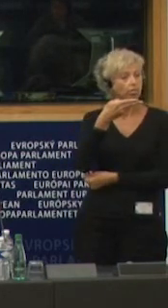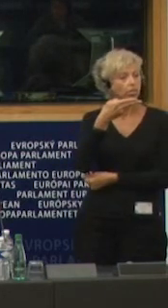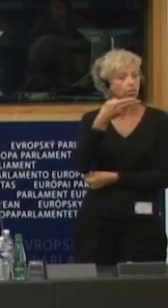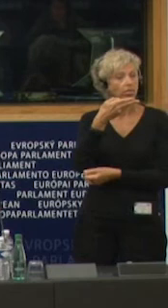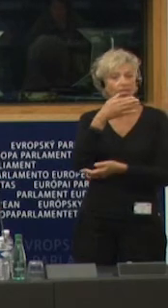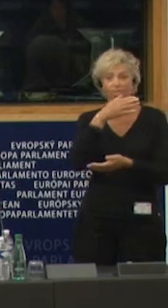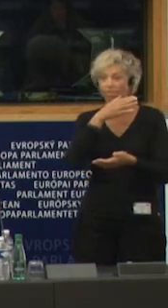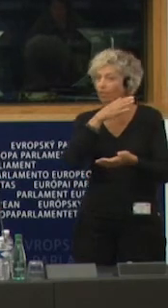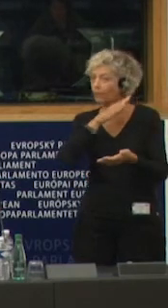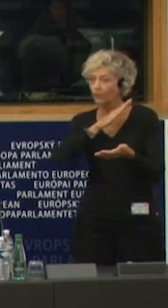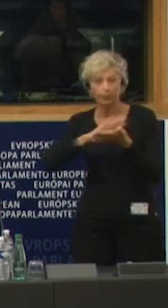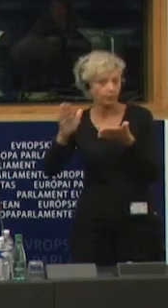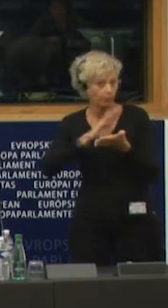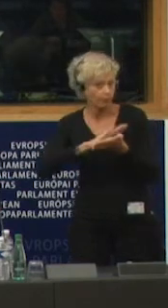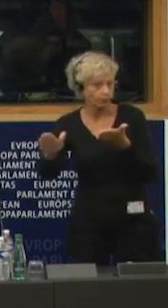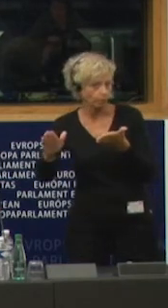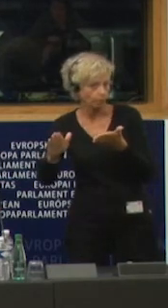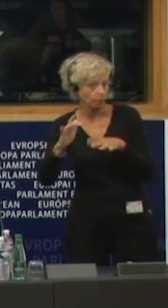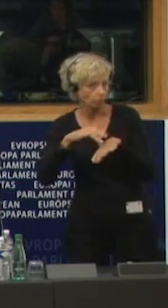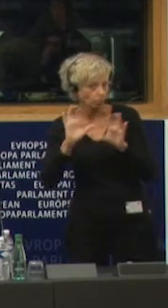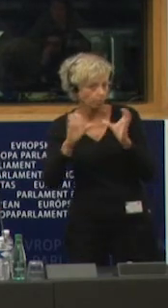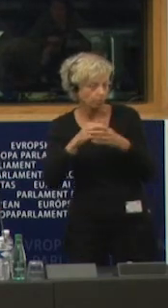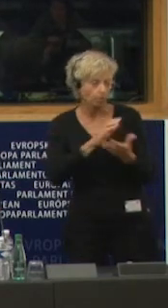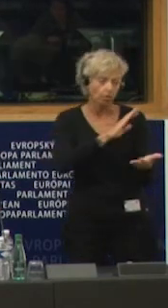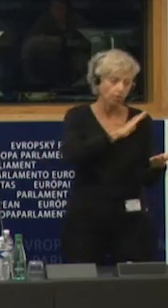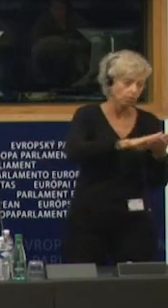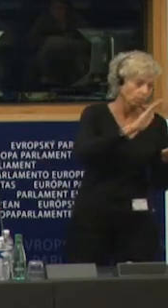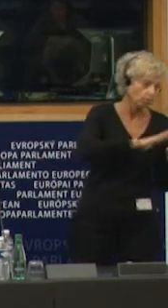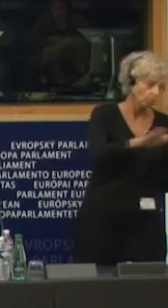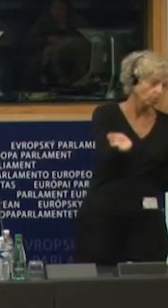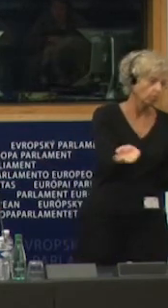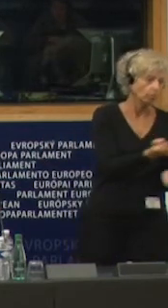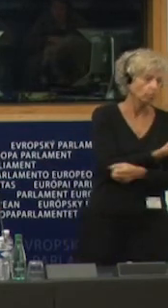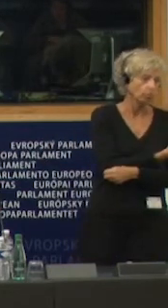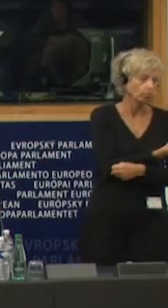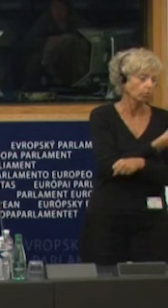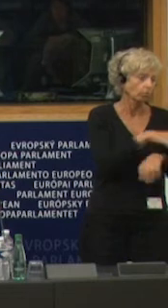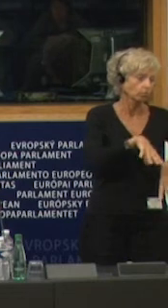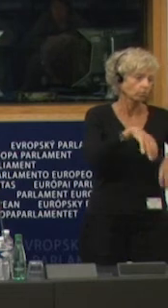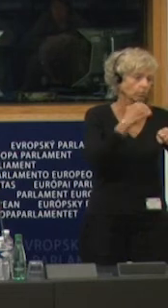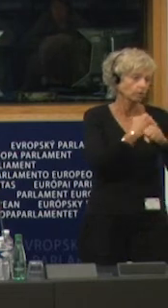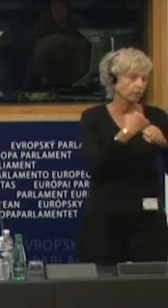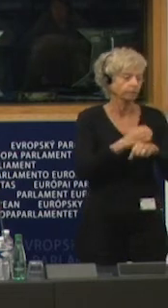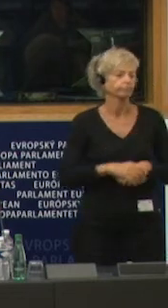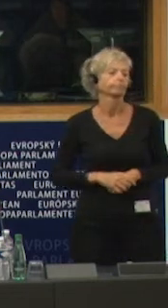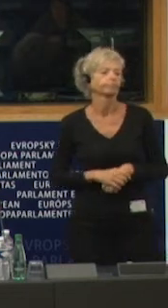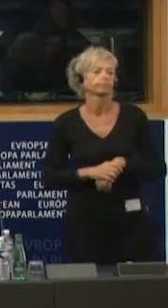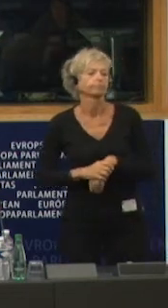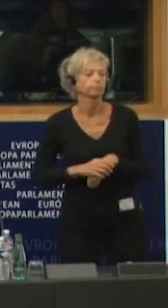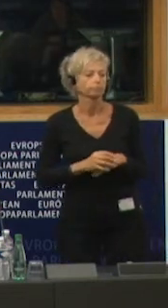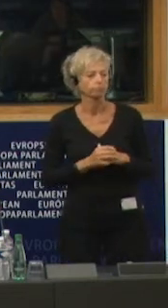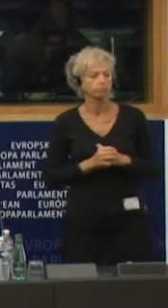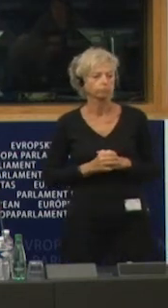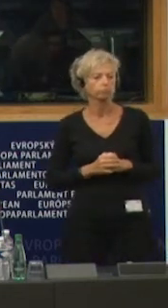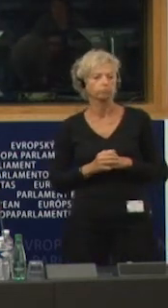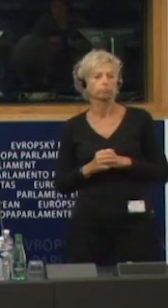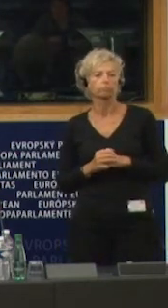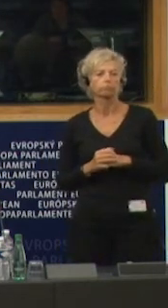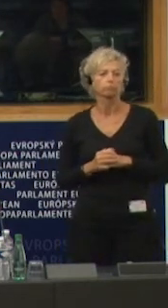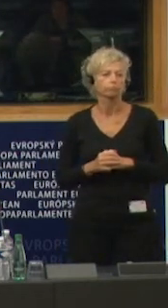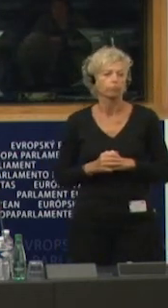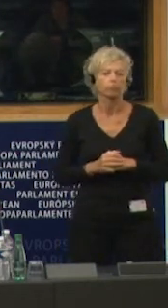to them at the school stage. . It is more difficult to provide the support to the young people. When they left the school system.